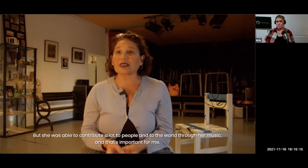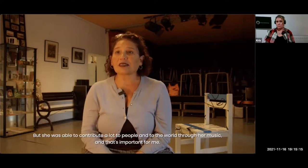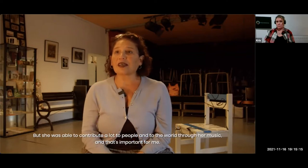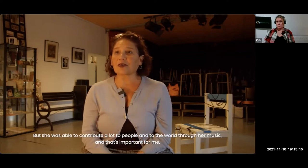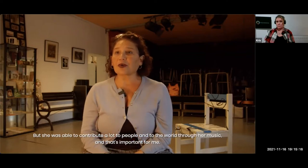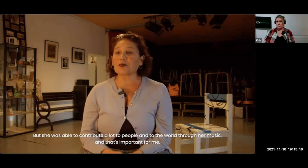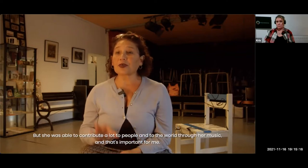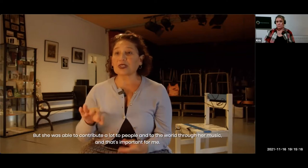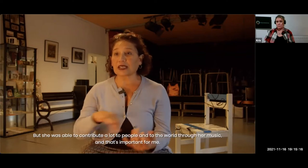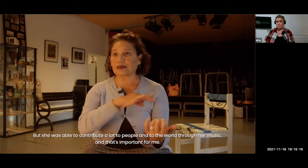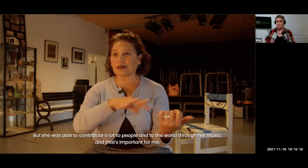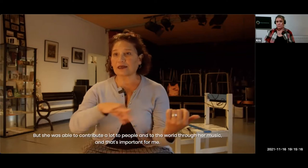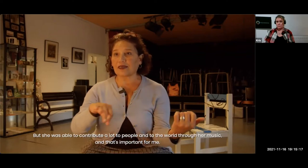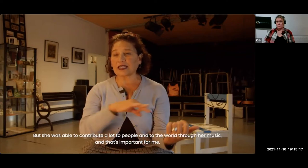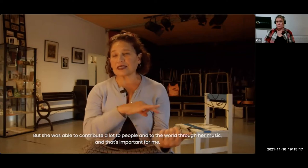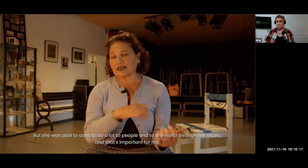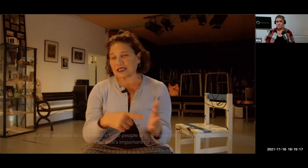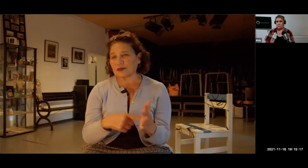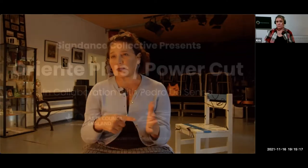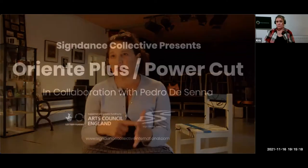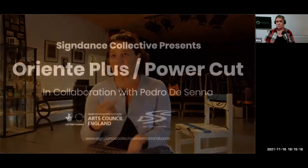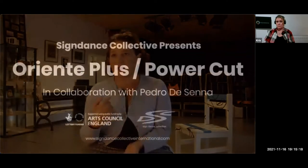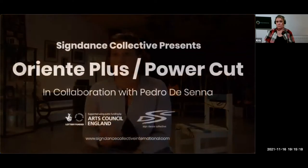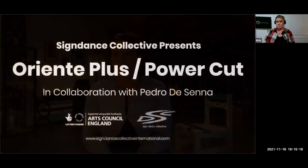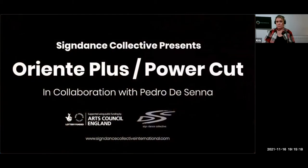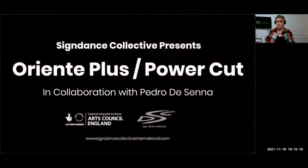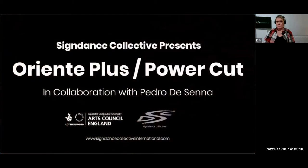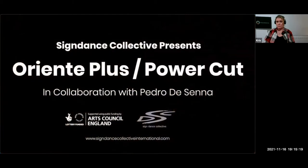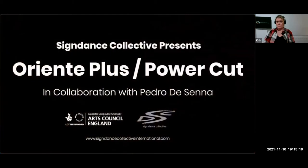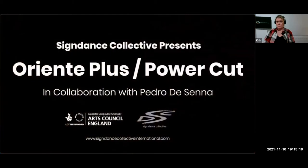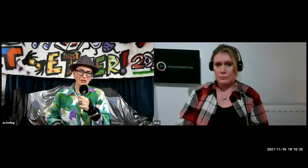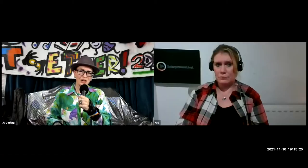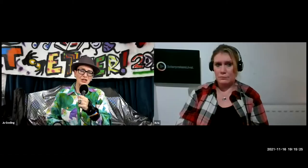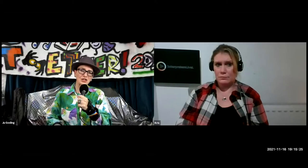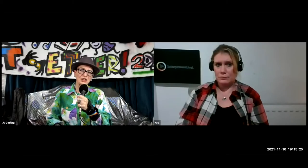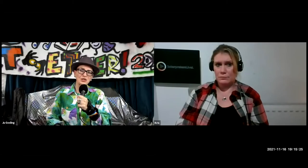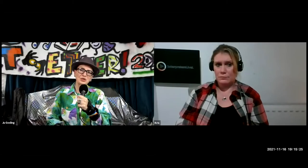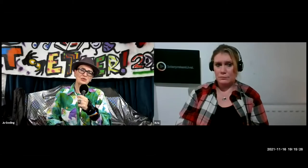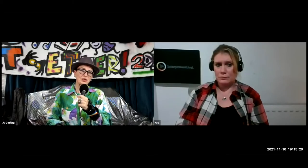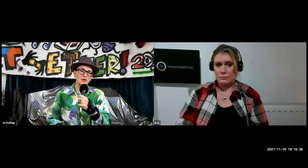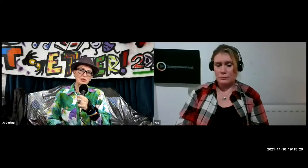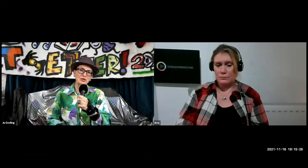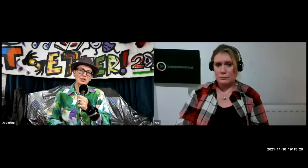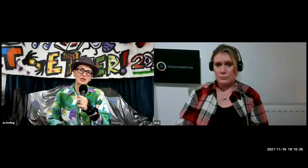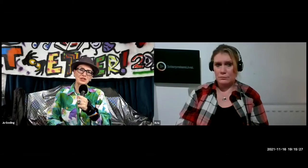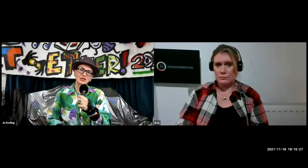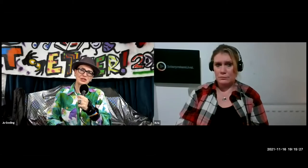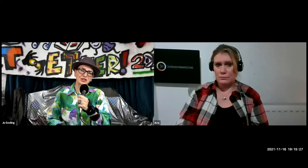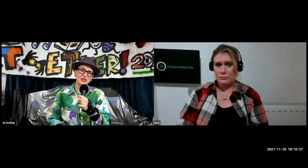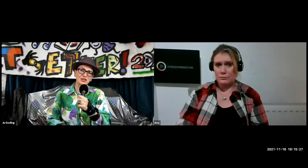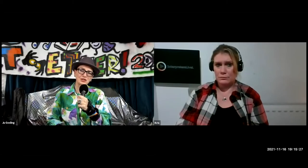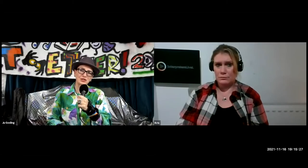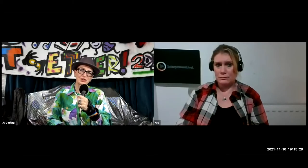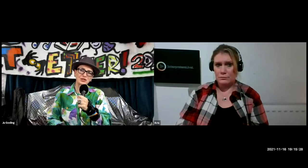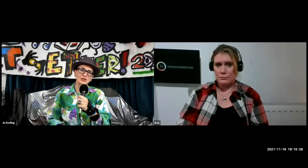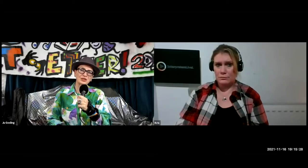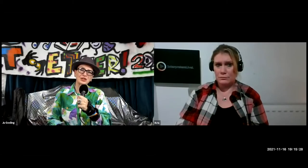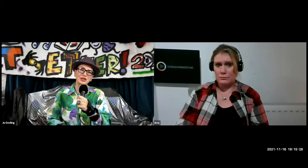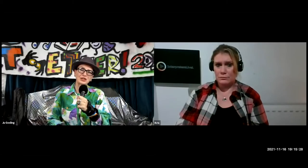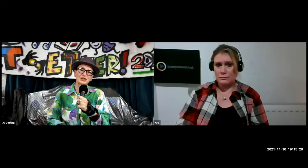promise of light! We would always clap for light, we would clap to make it come back after we knocked it off. It was a simple power in a section. Now, you! You try?